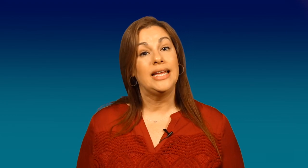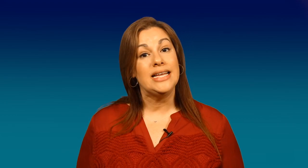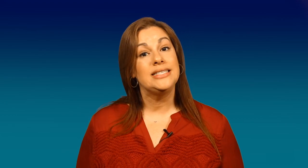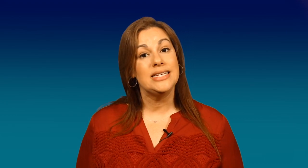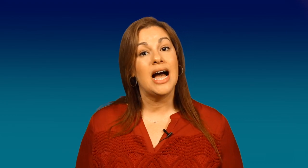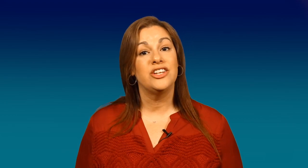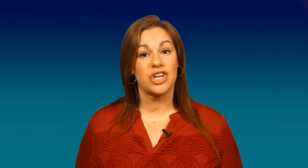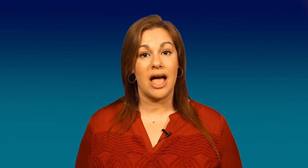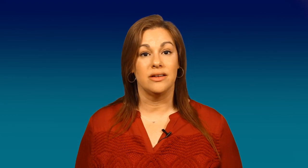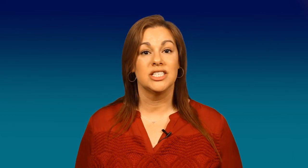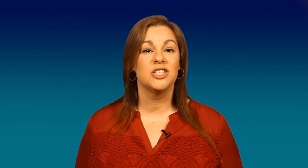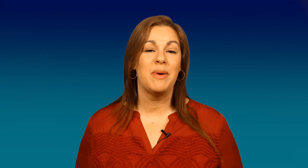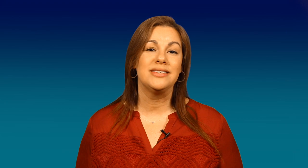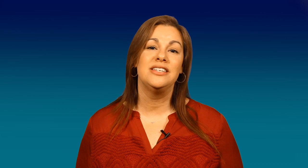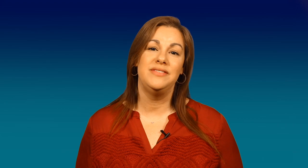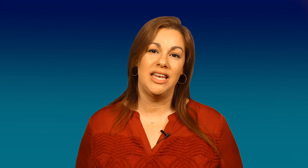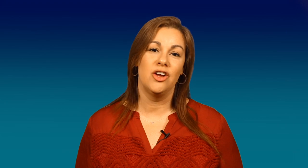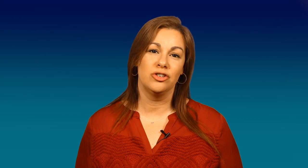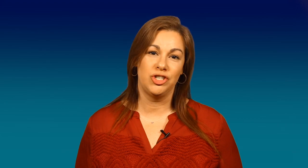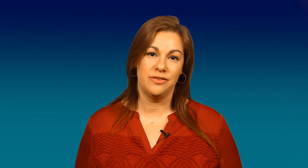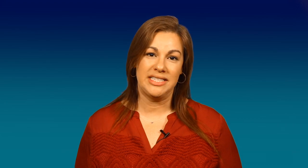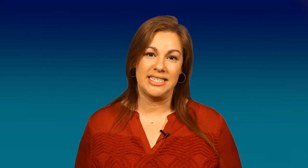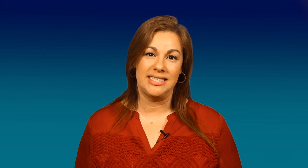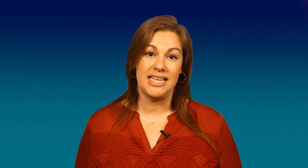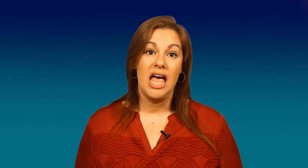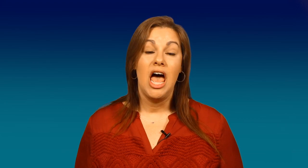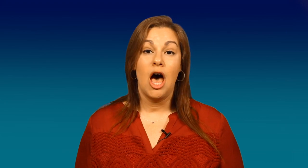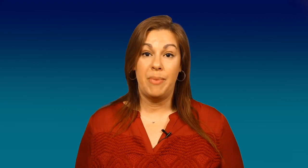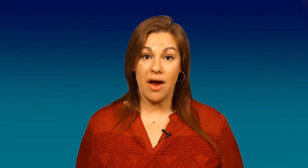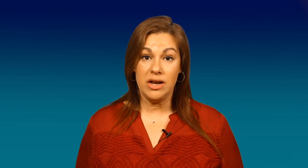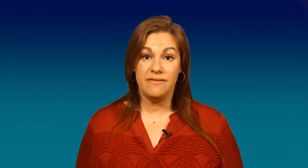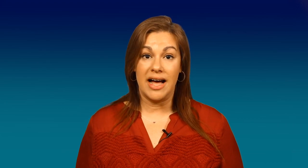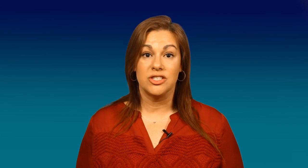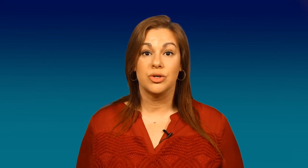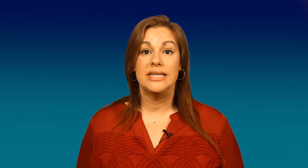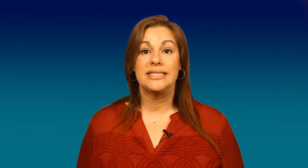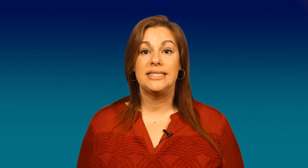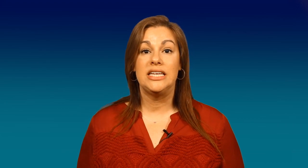ECI child suspected of needing her services. A Parent Advisor is the teacher